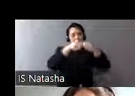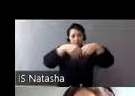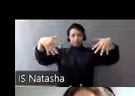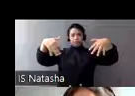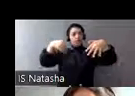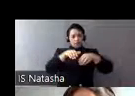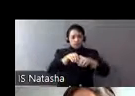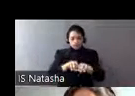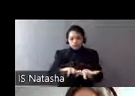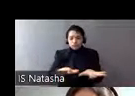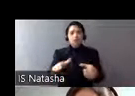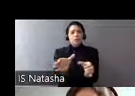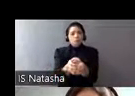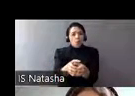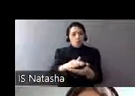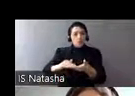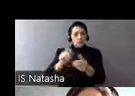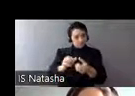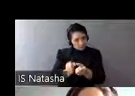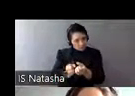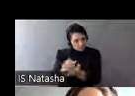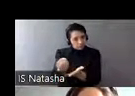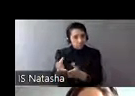It needs to be updated often.